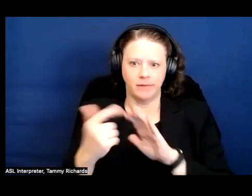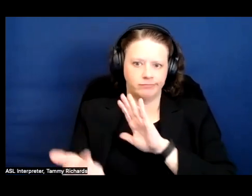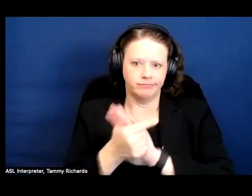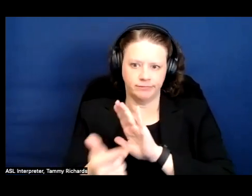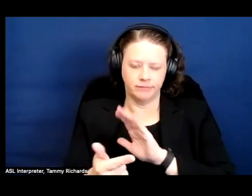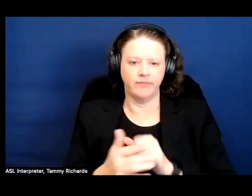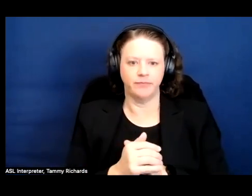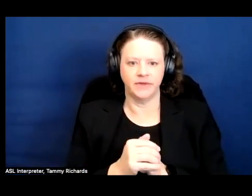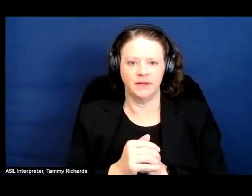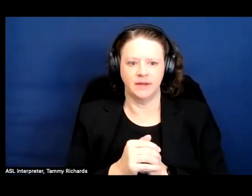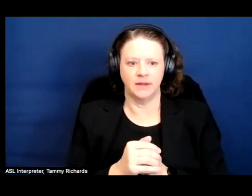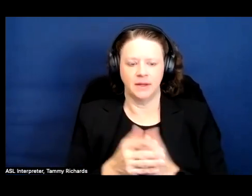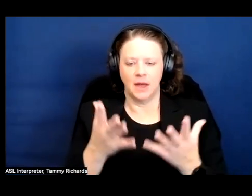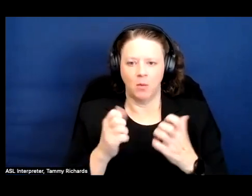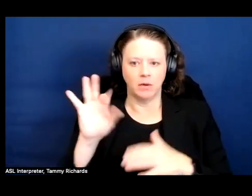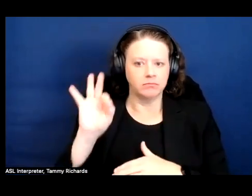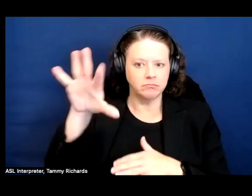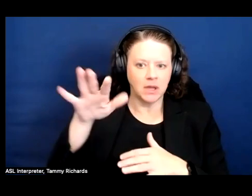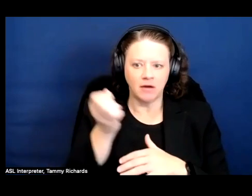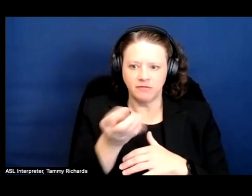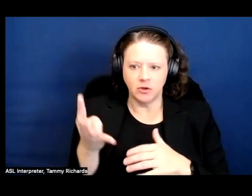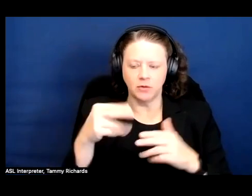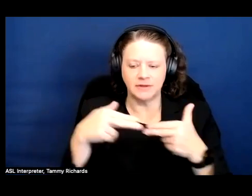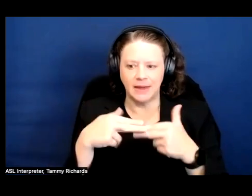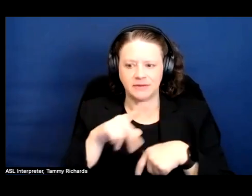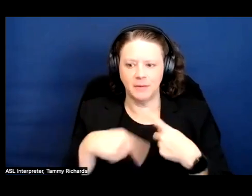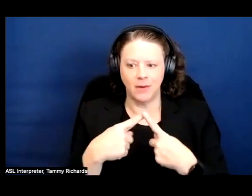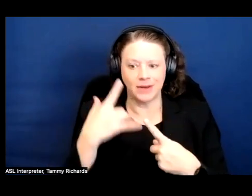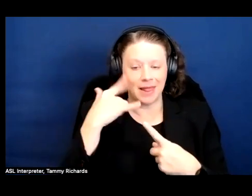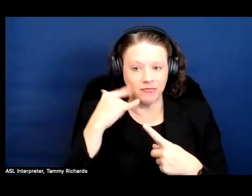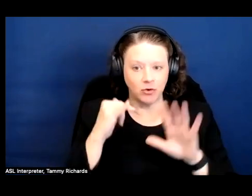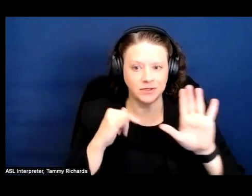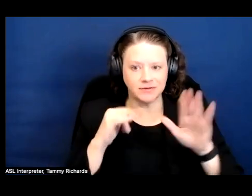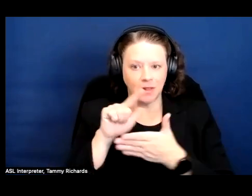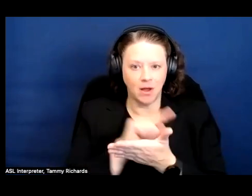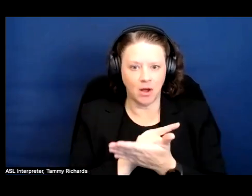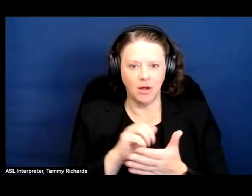and in negotiations with landlords before, arguments that this also